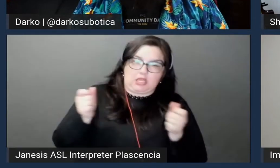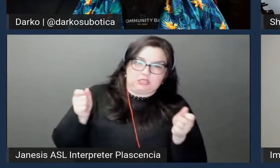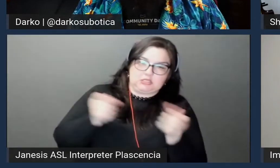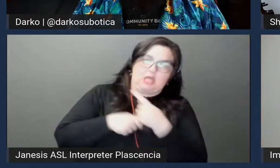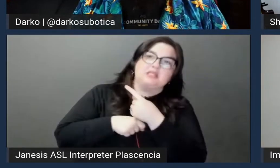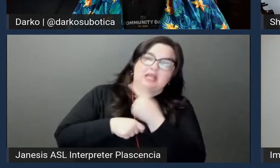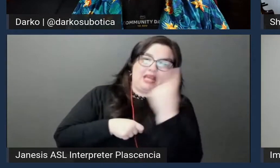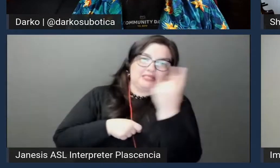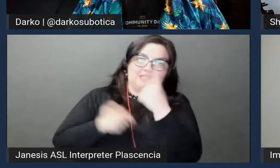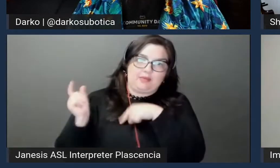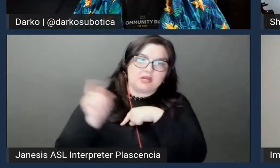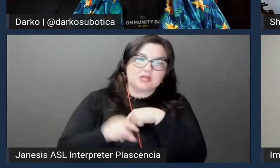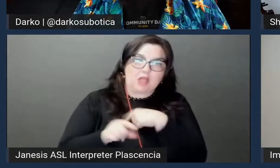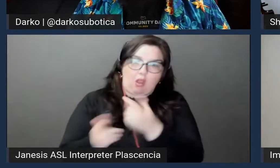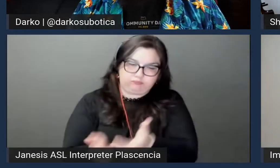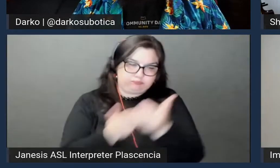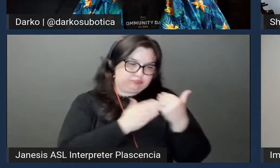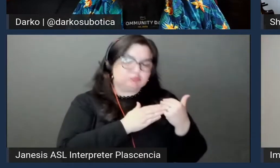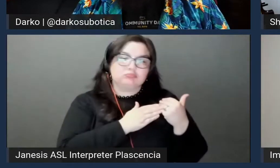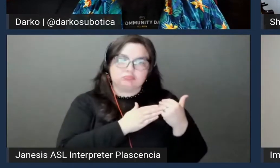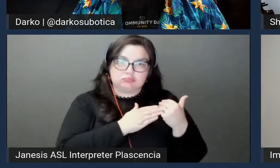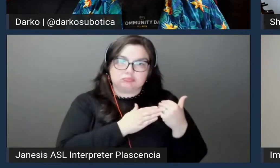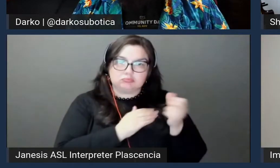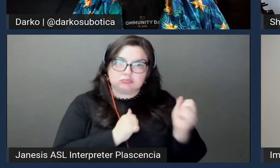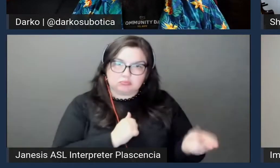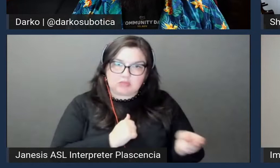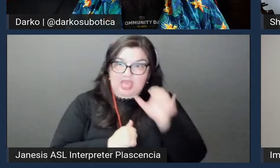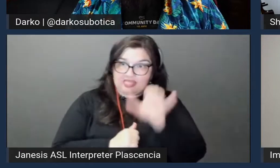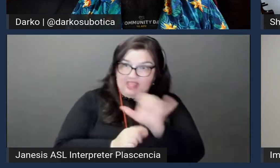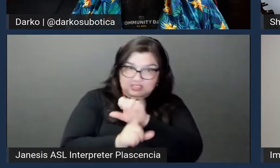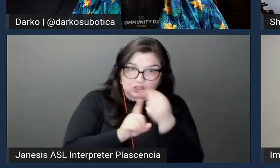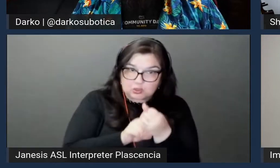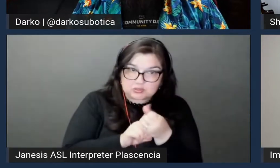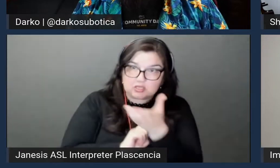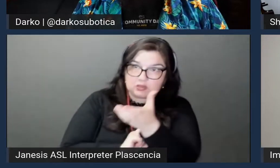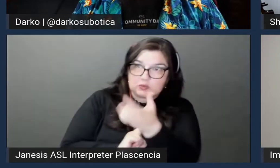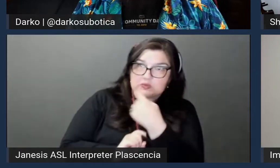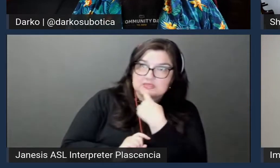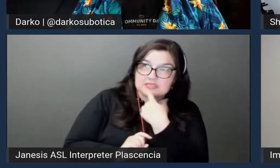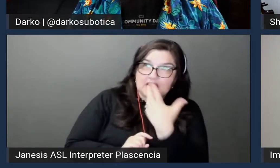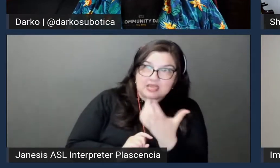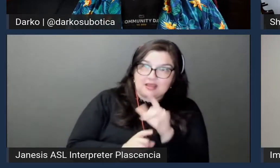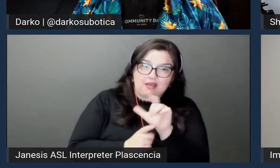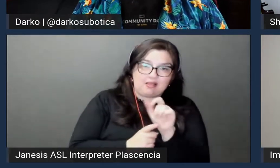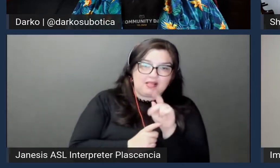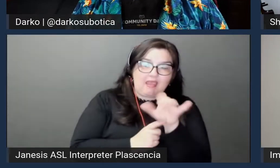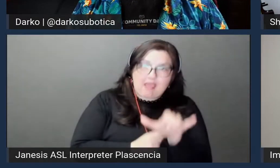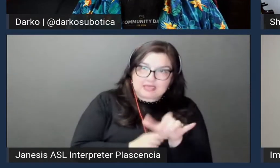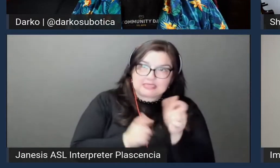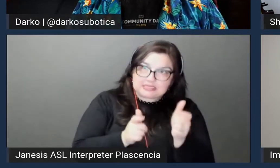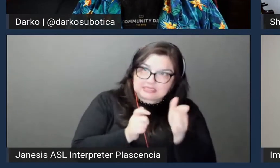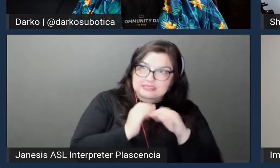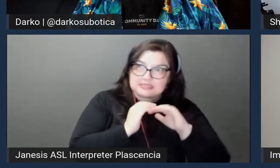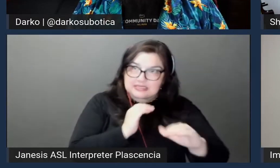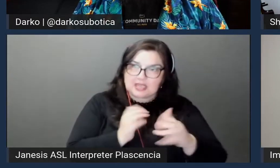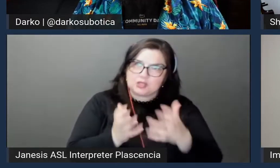and remove the defective product. This is a use case where, to your point, Shashank, latency is super important. You want realtime inference results.